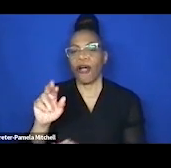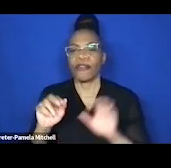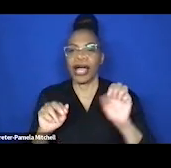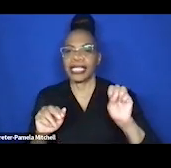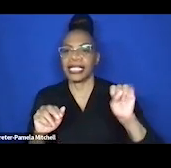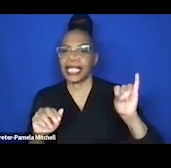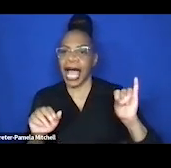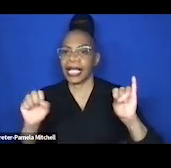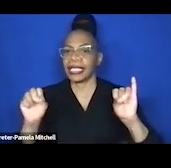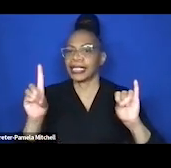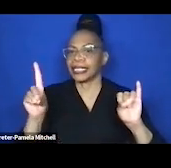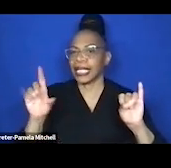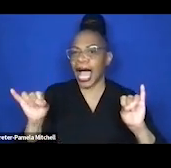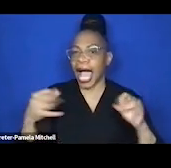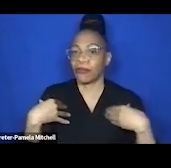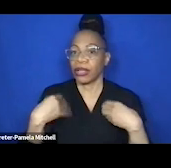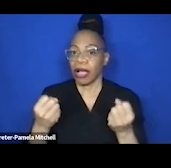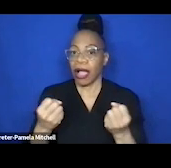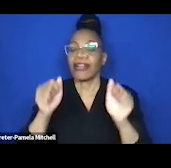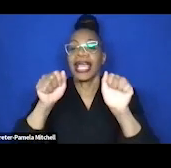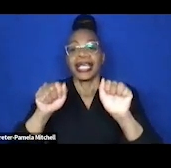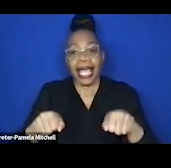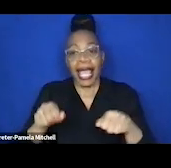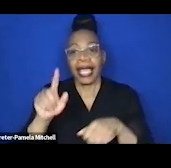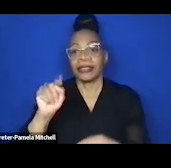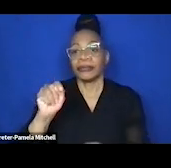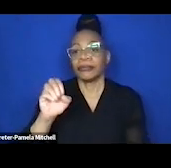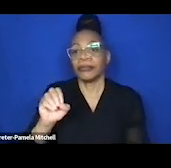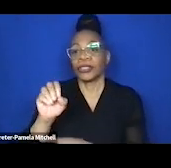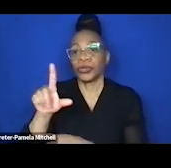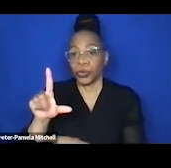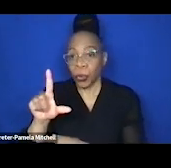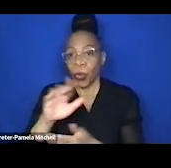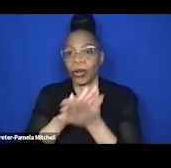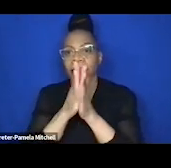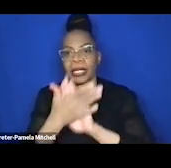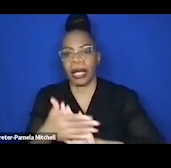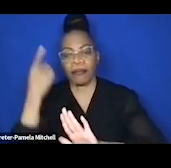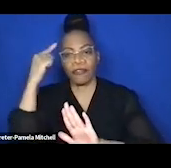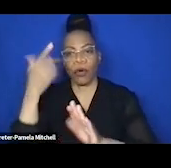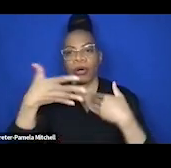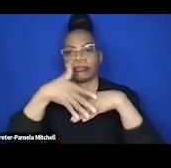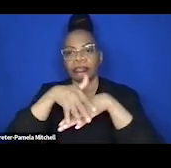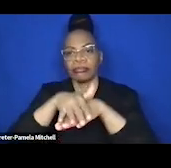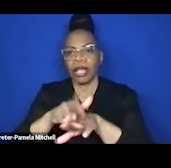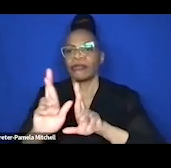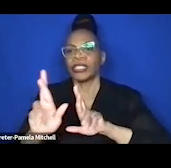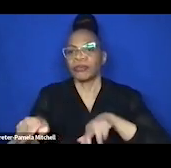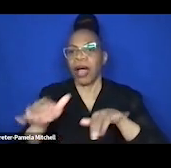and Recovery can potentially be a tool that, you know, fits into local homeless response systems to help increase income,